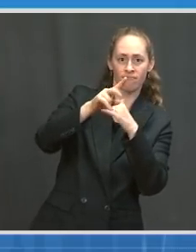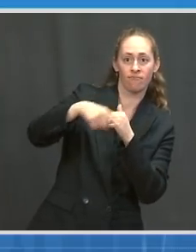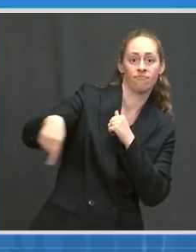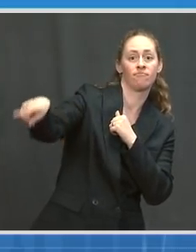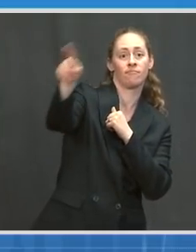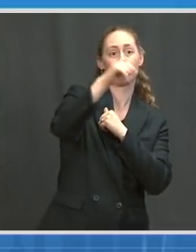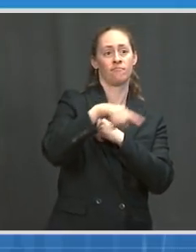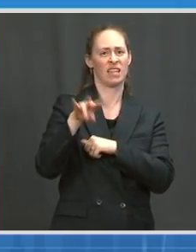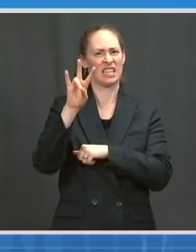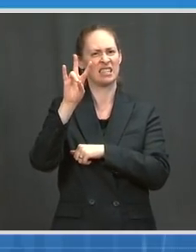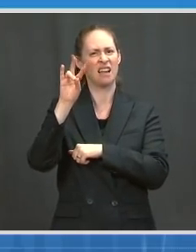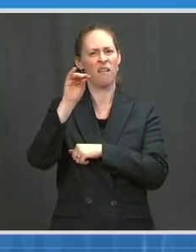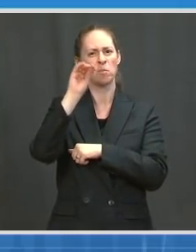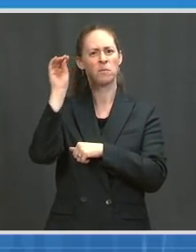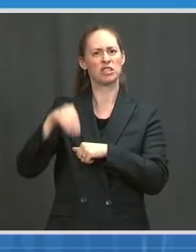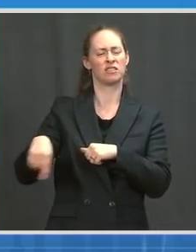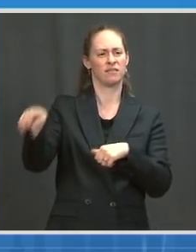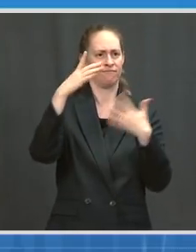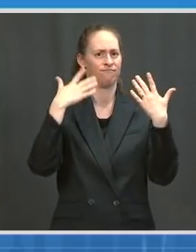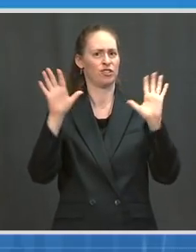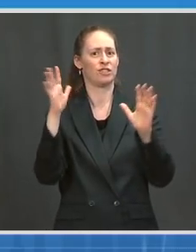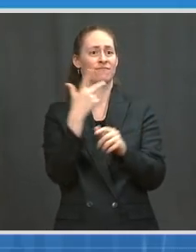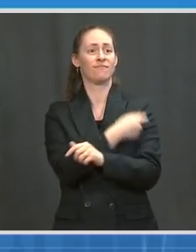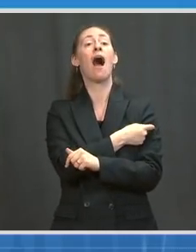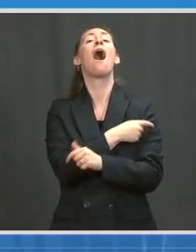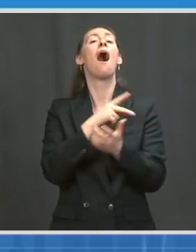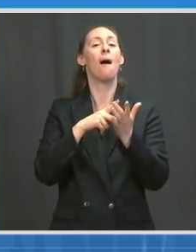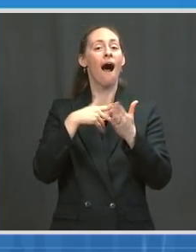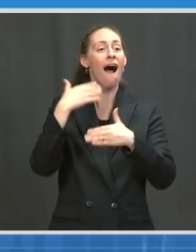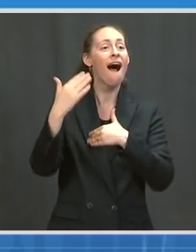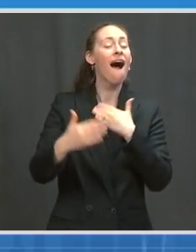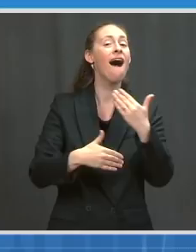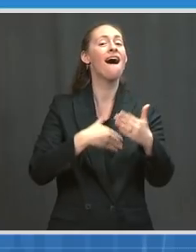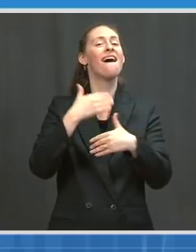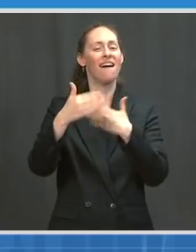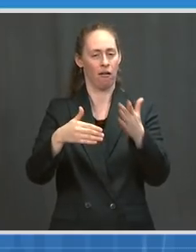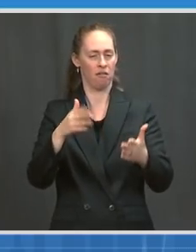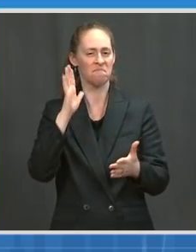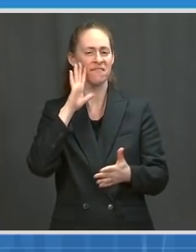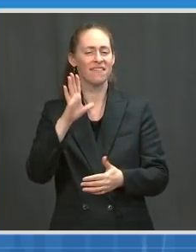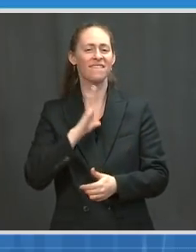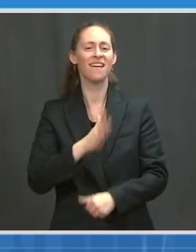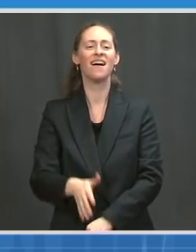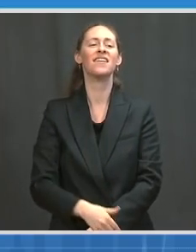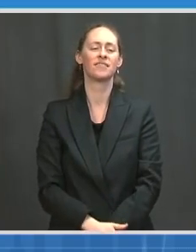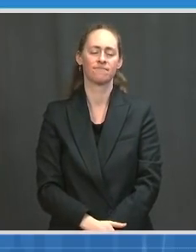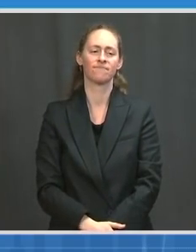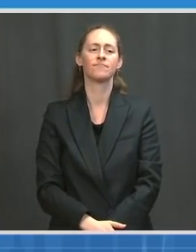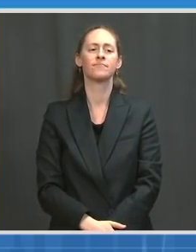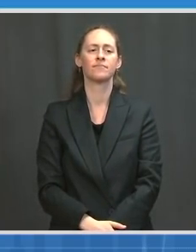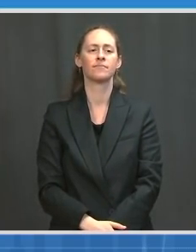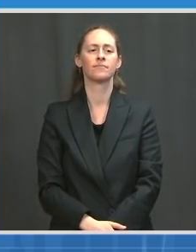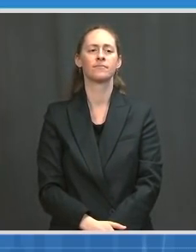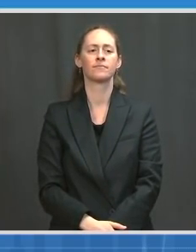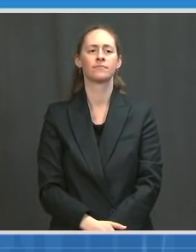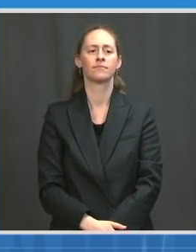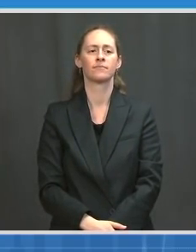and then followed, in turn, by the second shot. When we learn -- what we learned from this report is that we are not out of the woods yet,